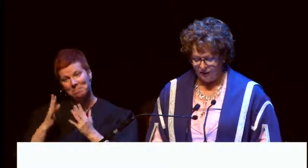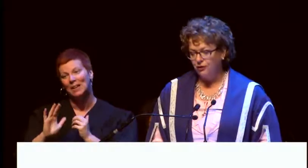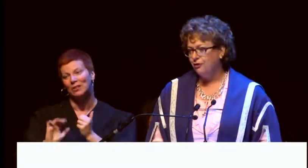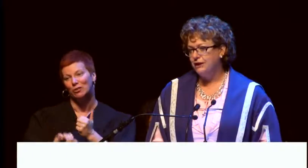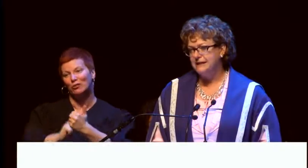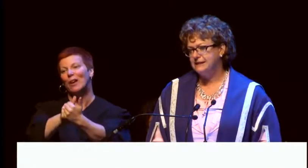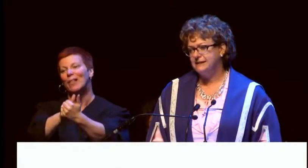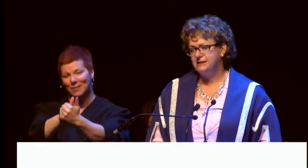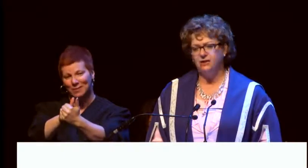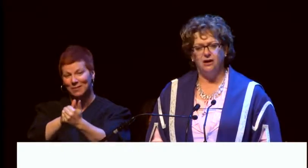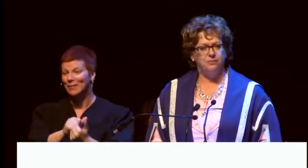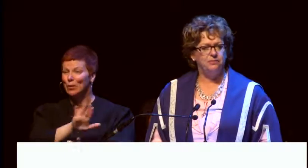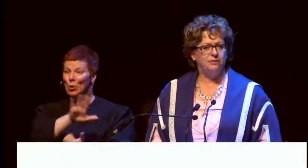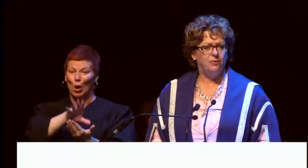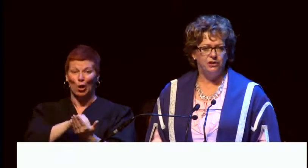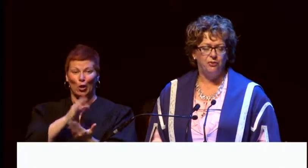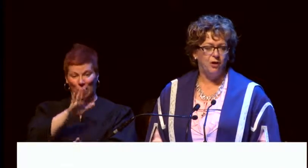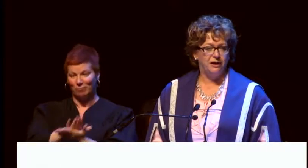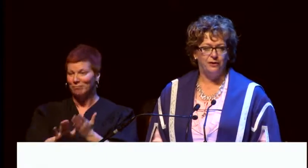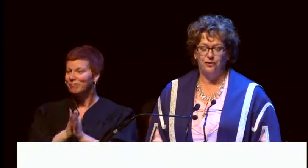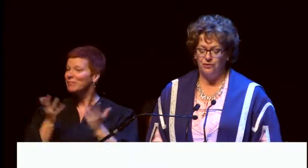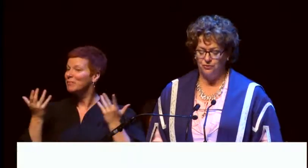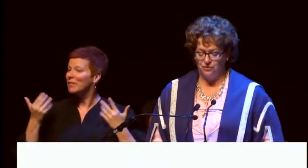THE LEARNING DOESN'T STOP WHEN YOU WALK OUT OUR DOORS.